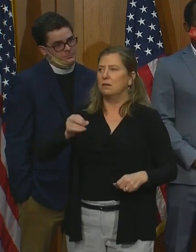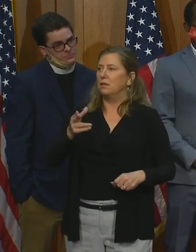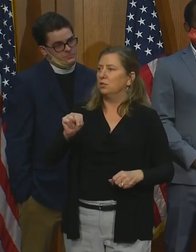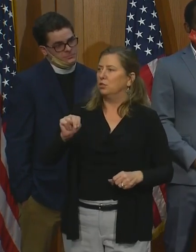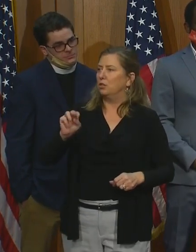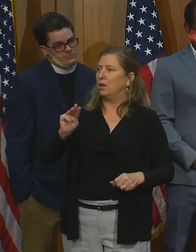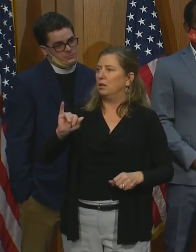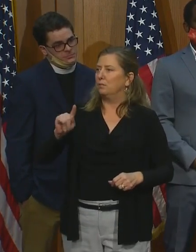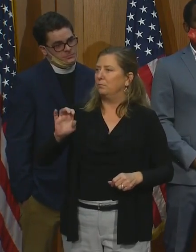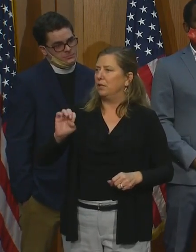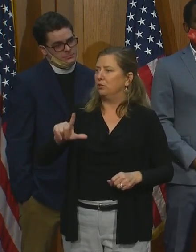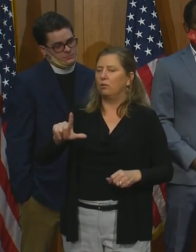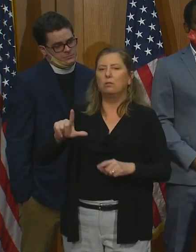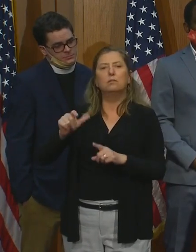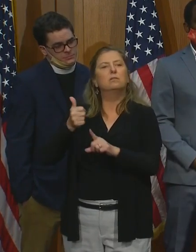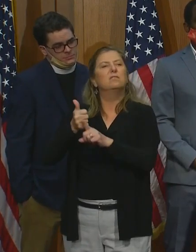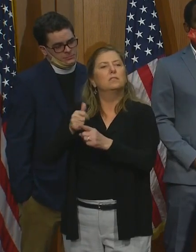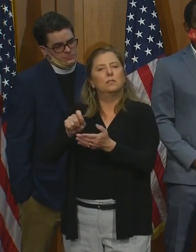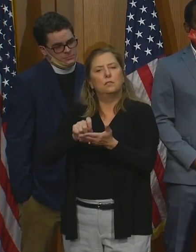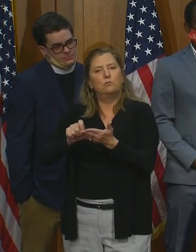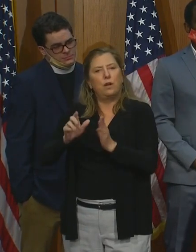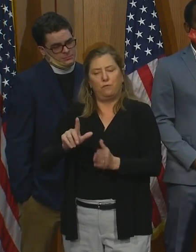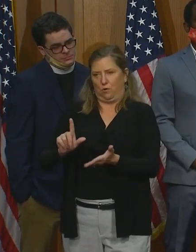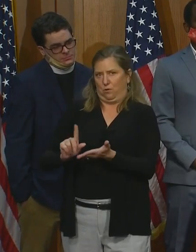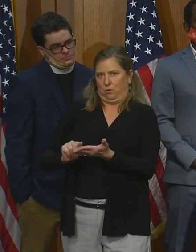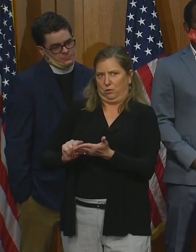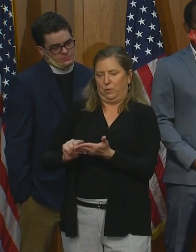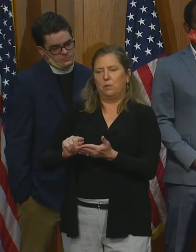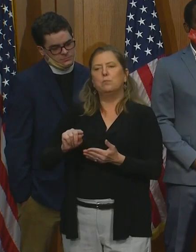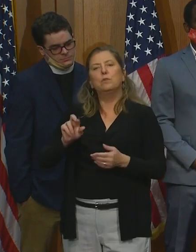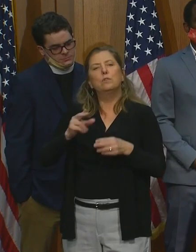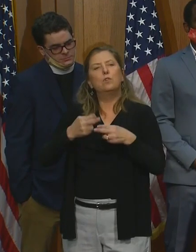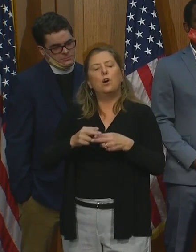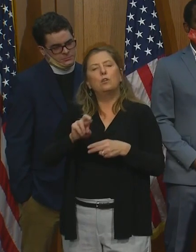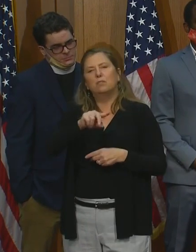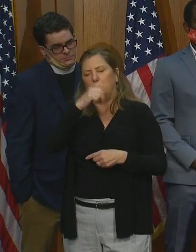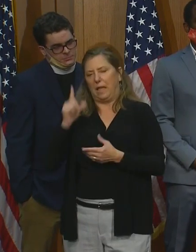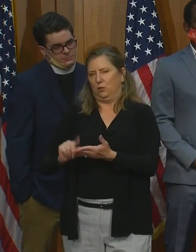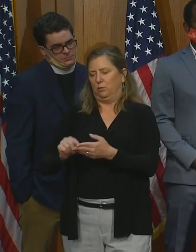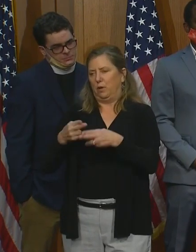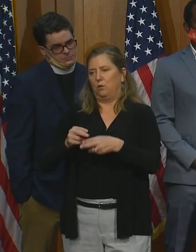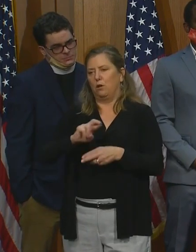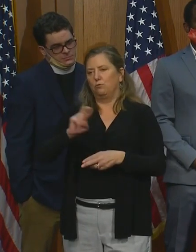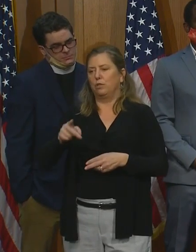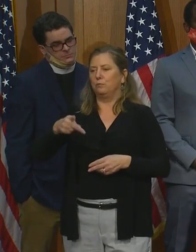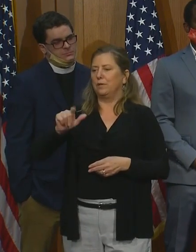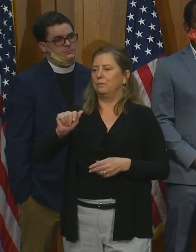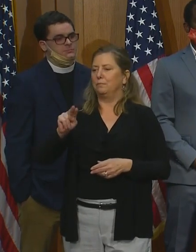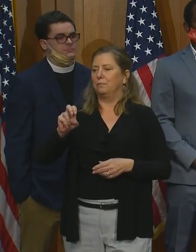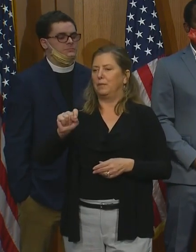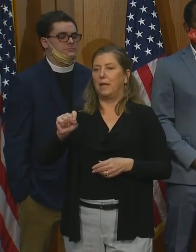JOHN MITCHELL WAS THE EDITOR OF THE BLACK NEWSPAPER THE